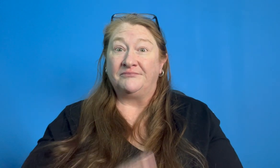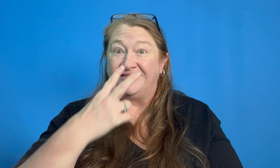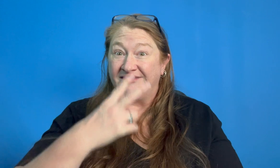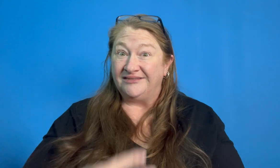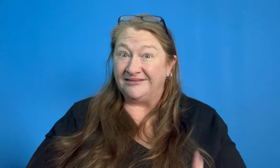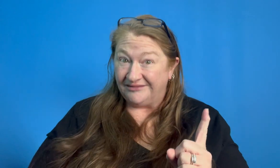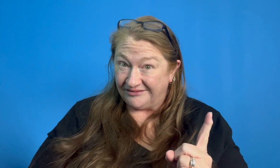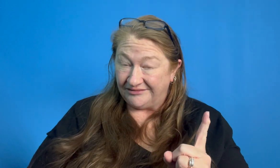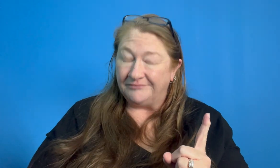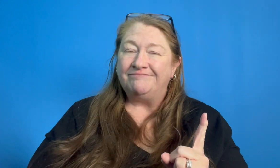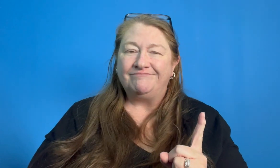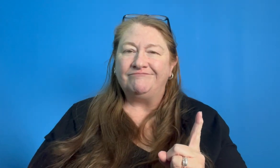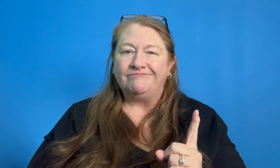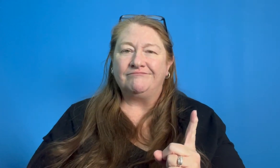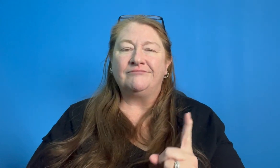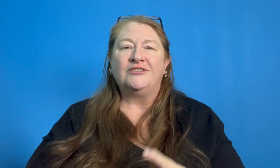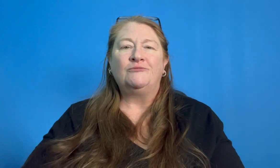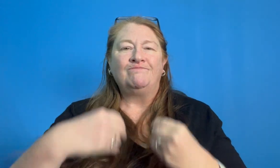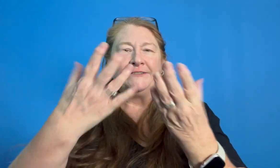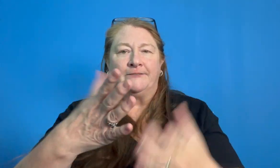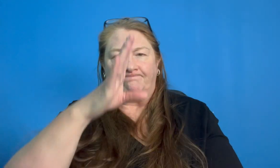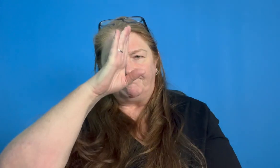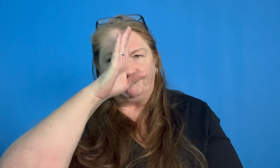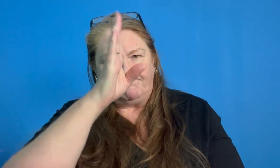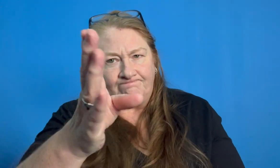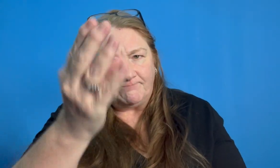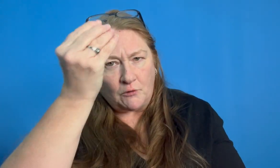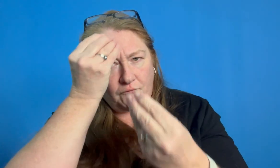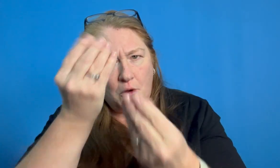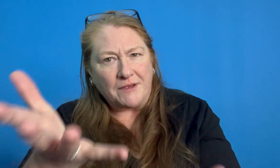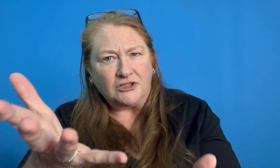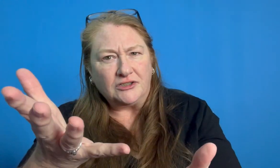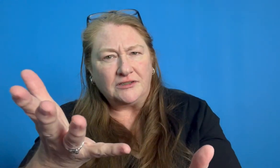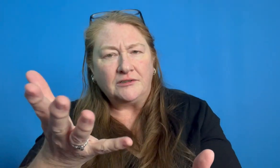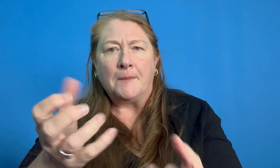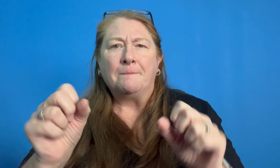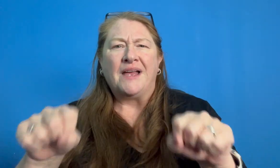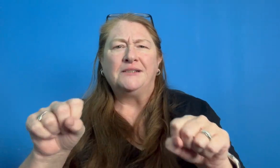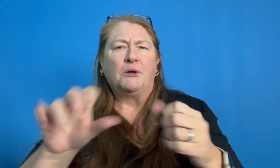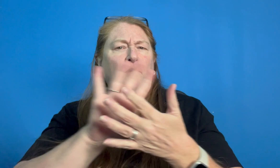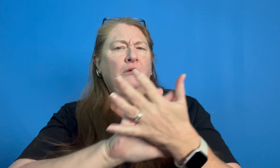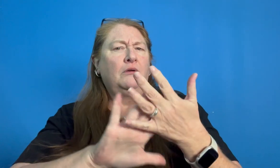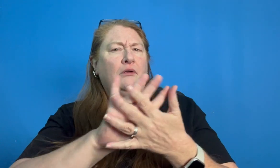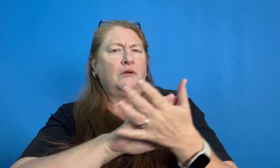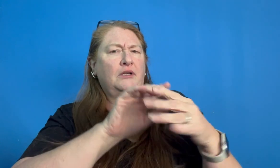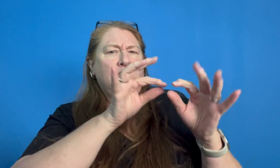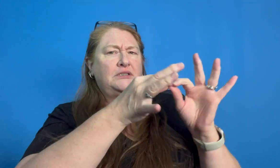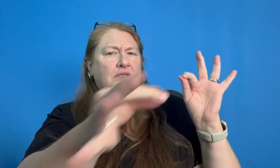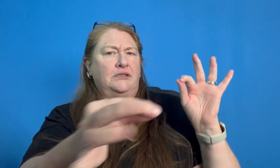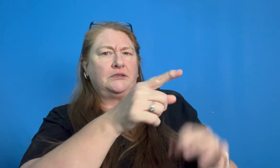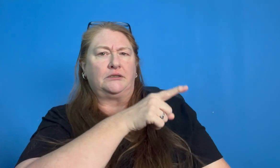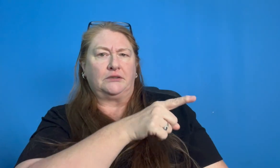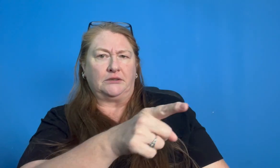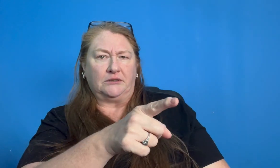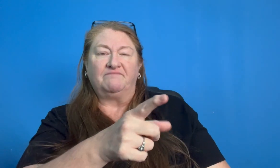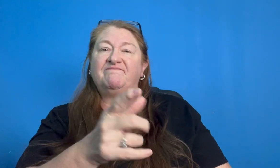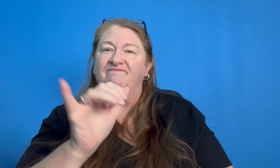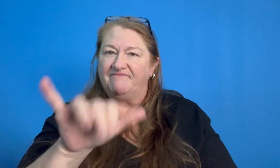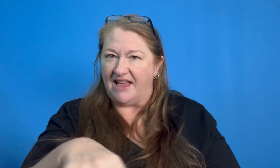See that? This is an example of providing explicit information.